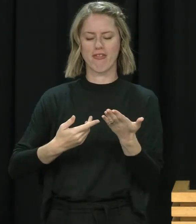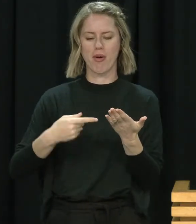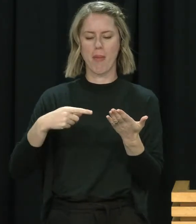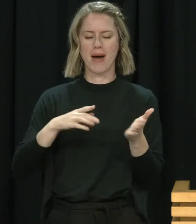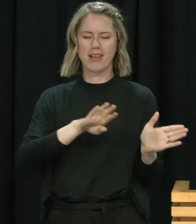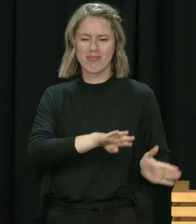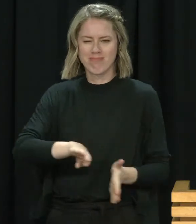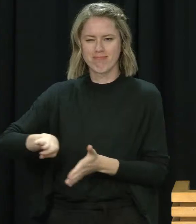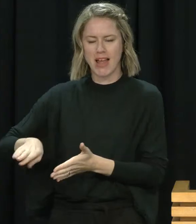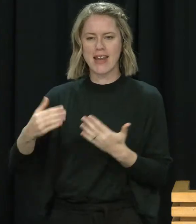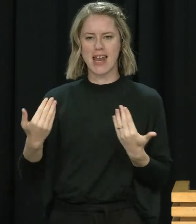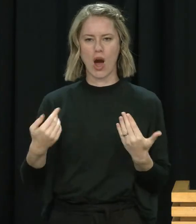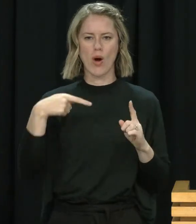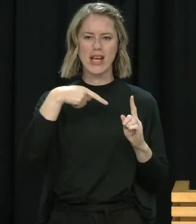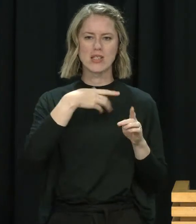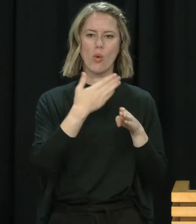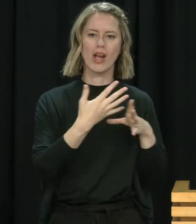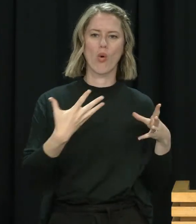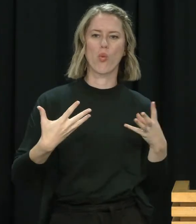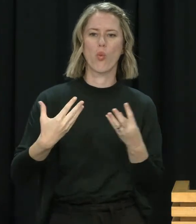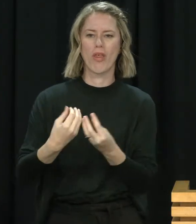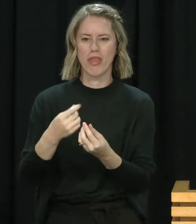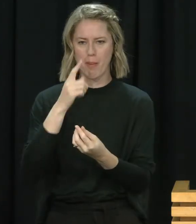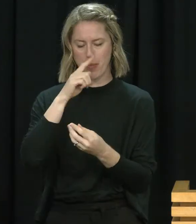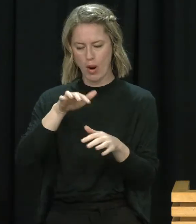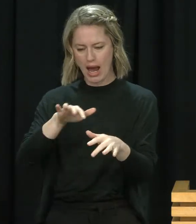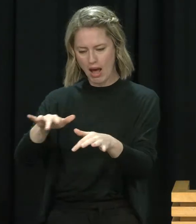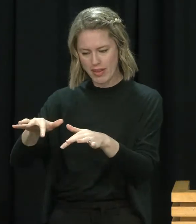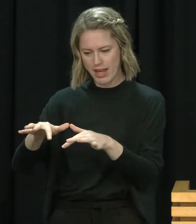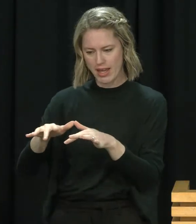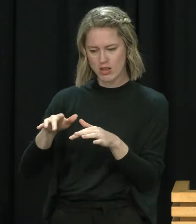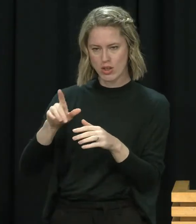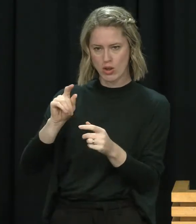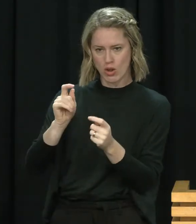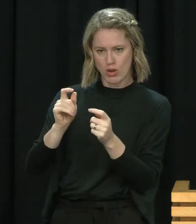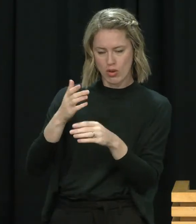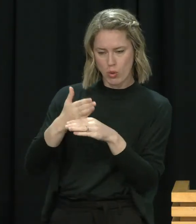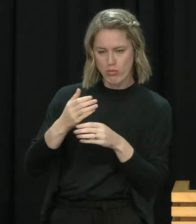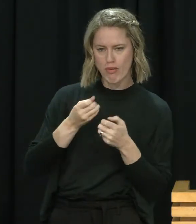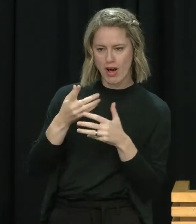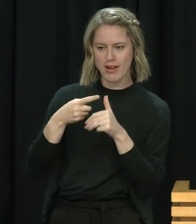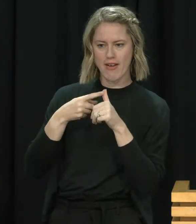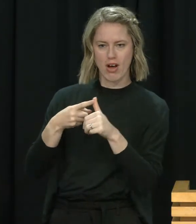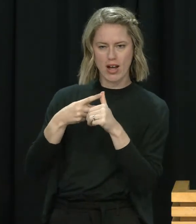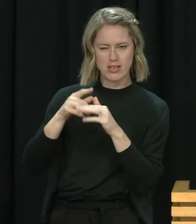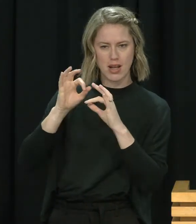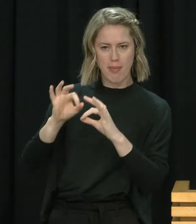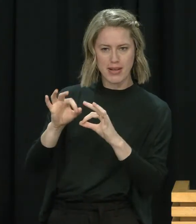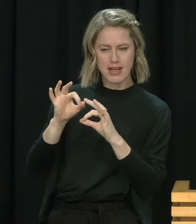around testing. It was more in the audit and then report type of mode. This is more about